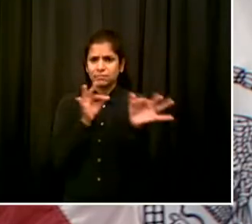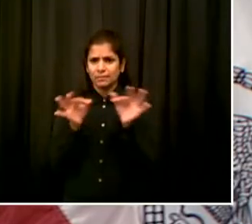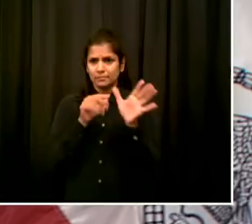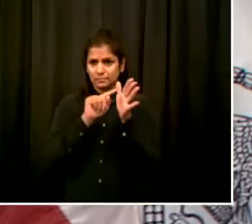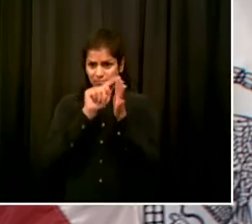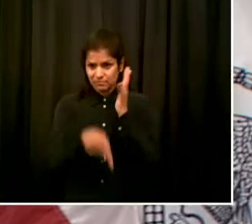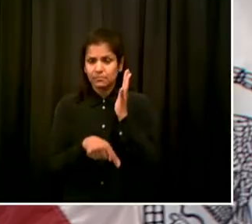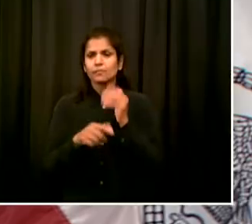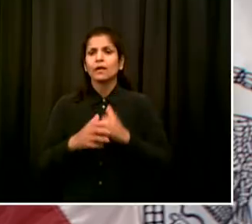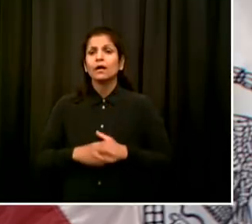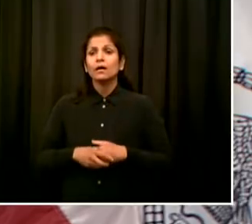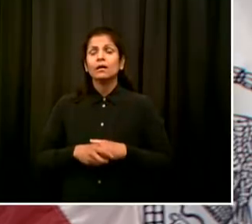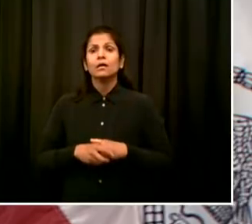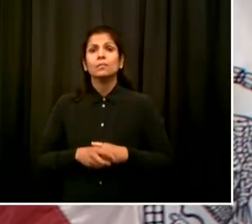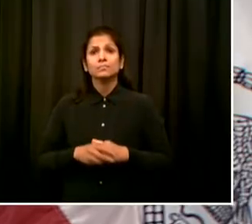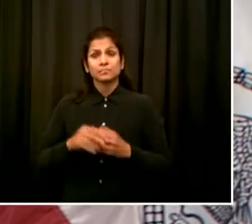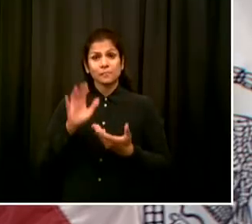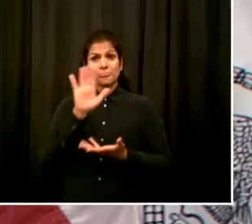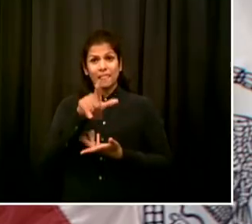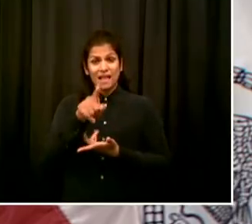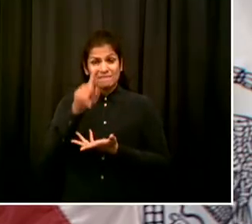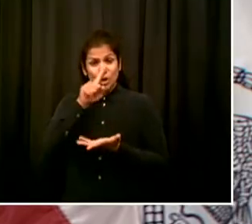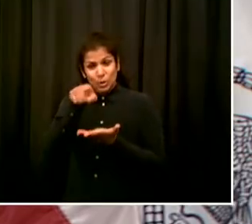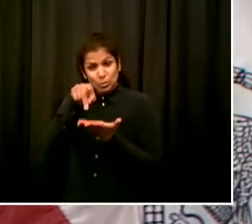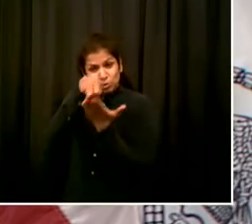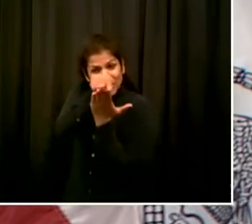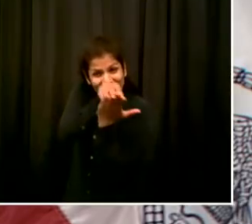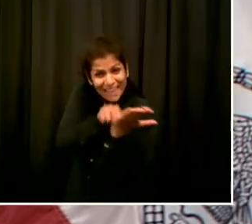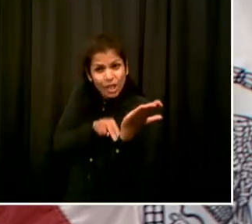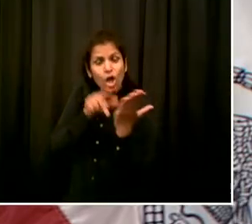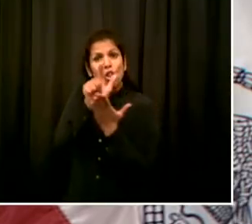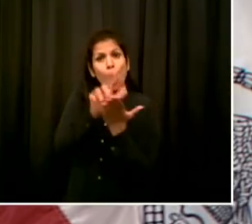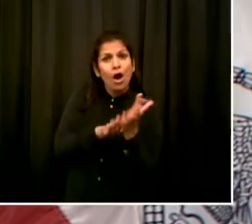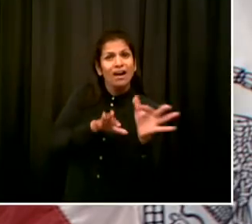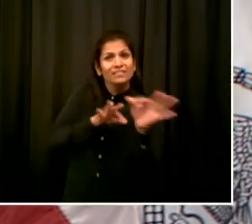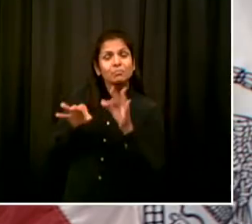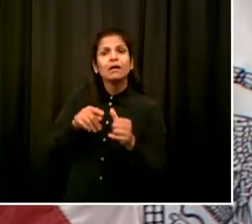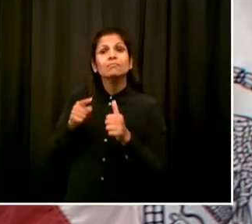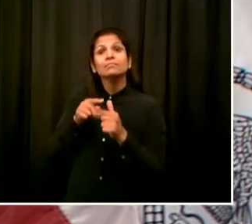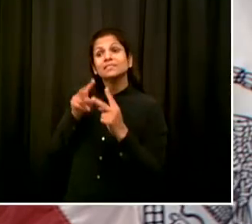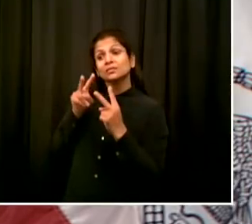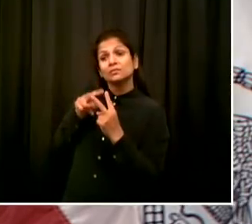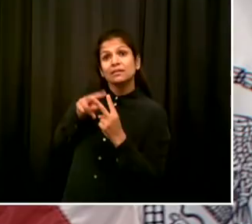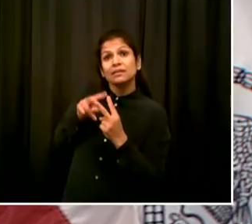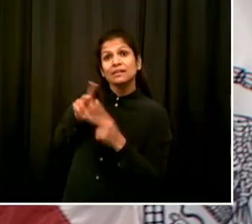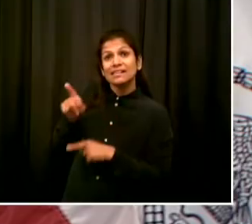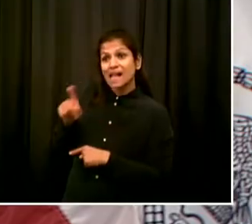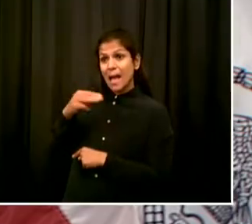CITY COUNCIL FEELS THAT STRONGLY. IF YOU OKLO T A THAT PASSAGE, AS IS THE PUBLIC AVODCATE AND THE CITY CLERK